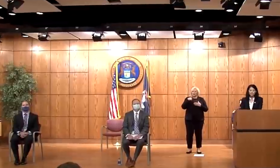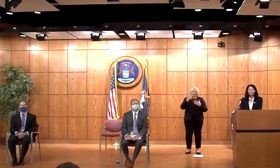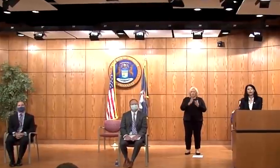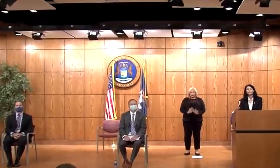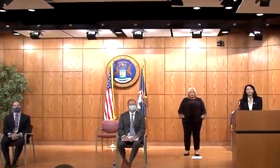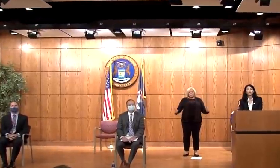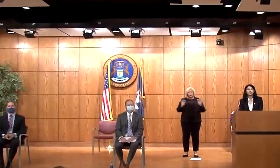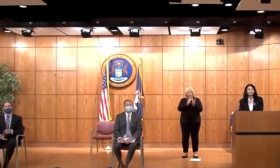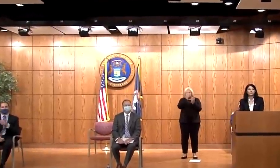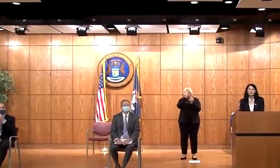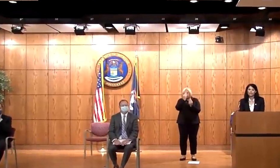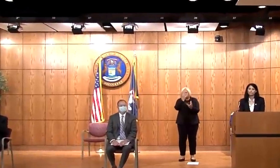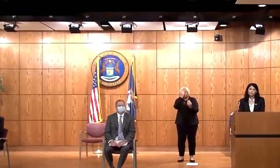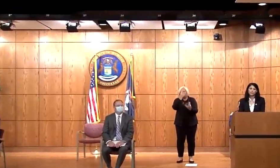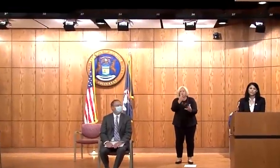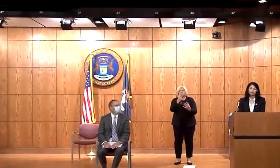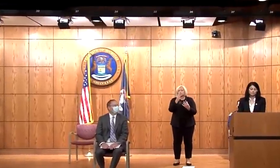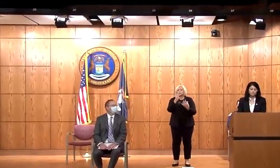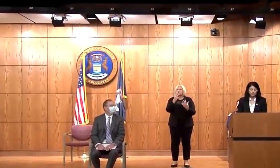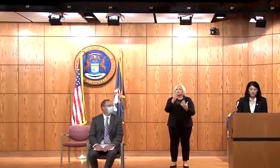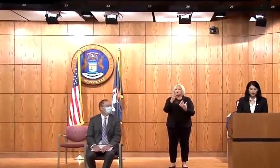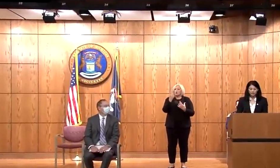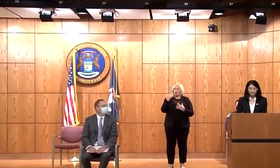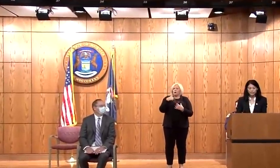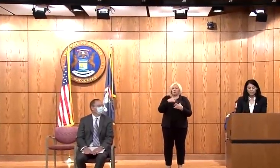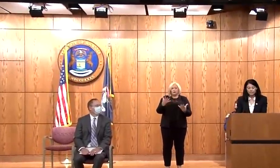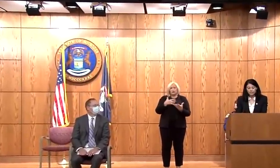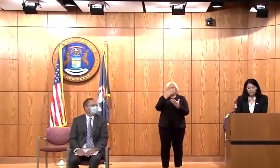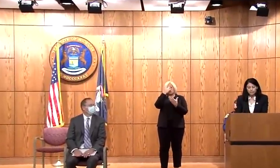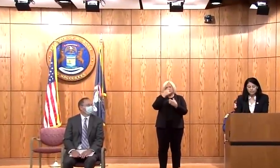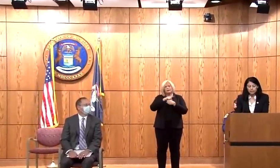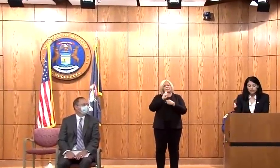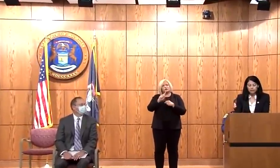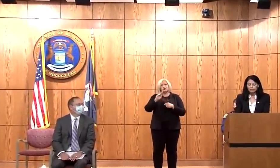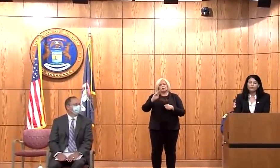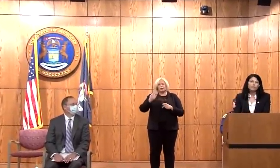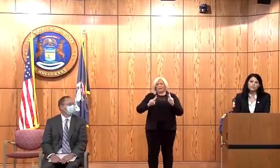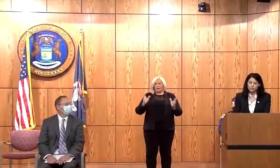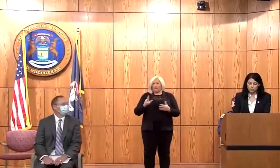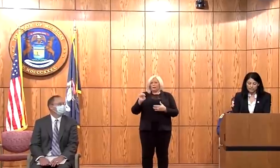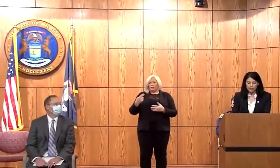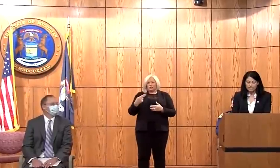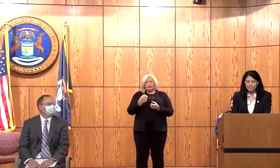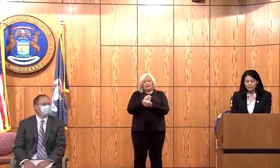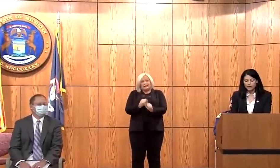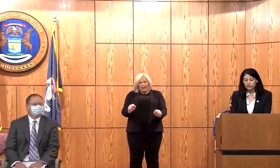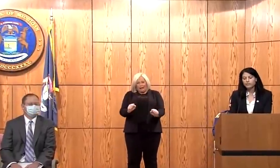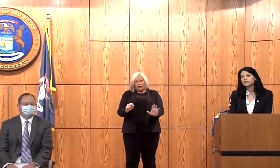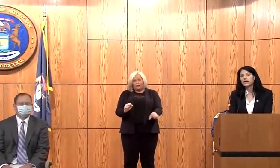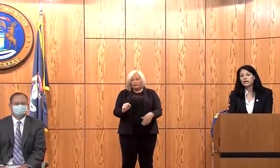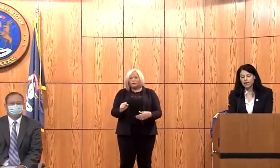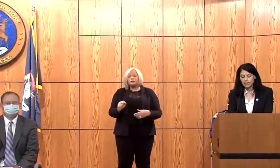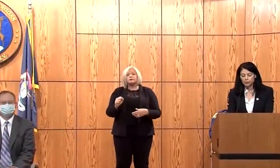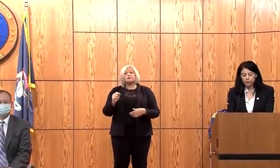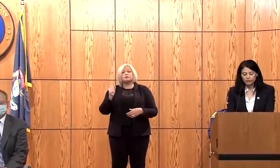WELL, GOOD AFTERNOON AND WELL, GOOD AFTERNOON AND THANK YOU FOR JOINING US FOR THANK YOU FOR JOINING US FOR THIS IMPORTANT UPDATE ON OUR THIS IMPORTANT UPDATE ON OUR EFFORTS TO KEEP MICHIGAN SAFE.